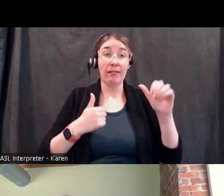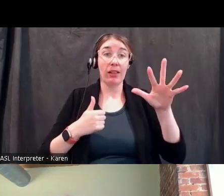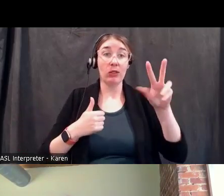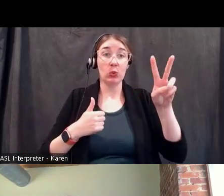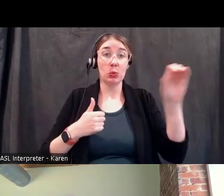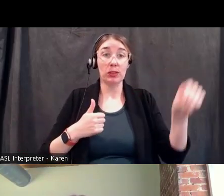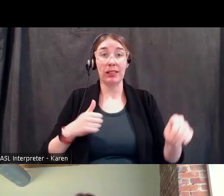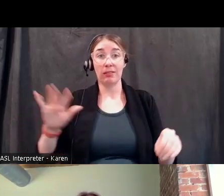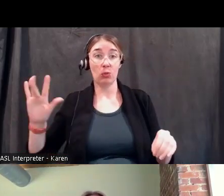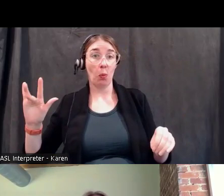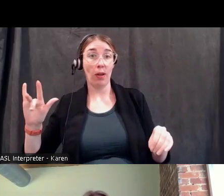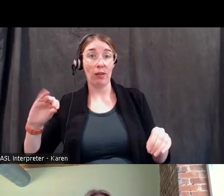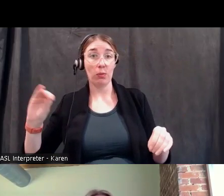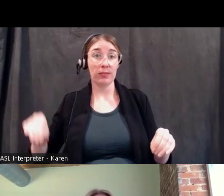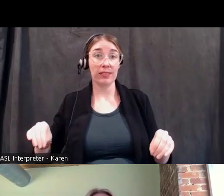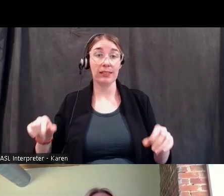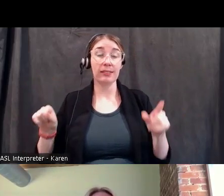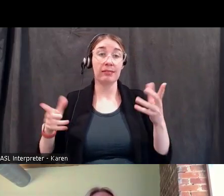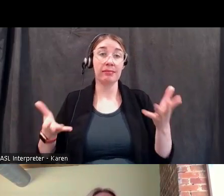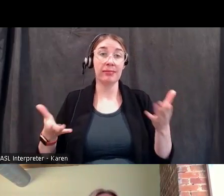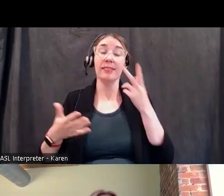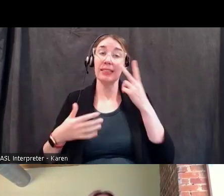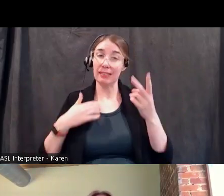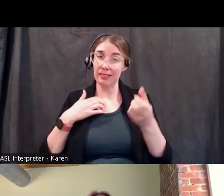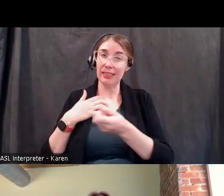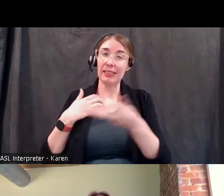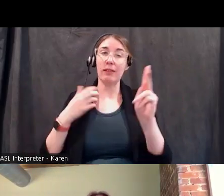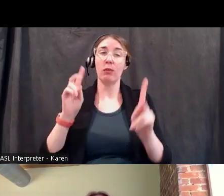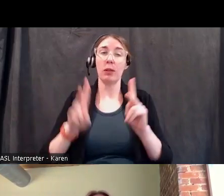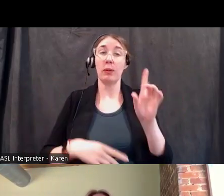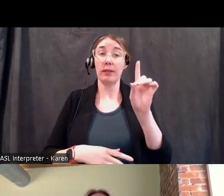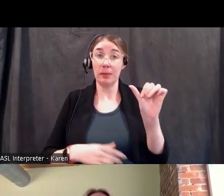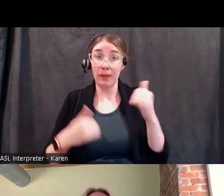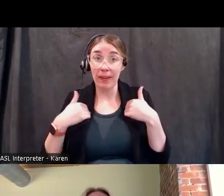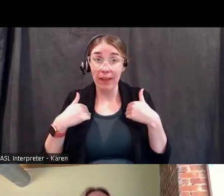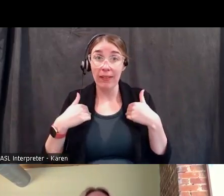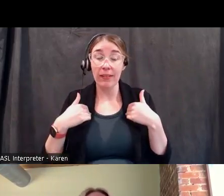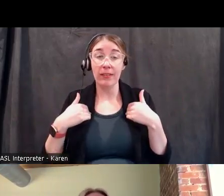I've actually seen several folks with disabilities who have gotten -- have looked